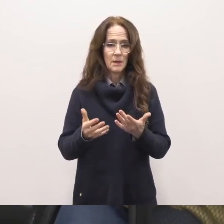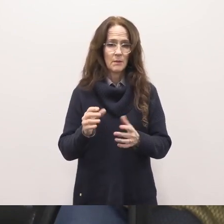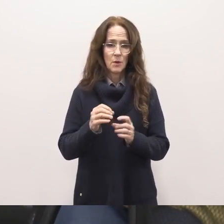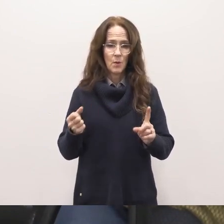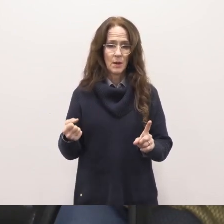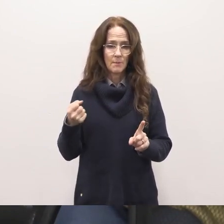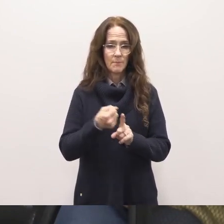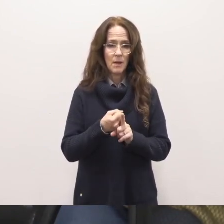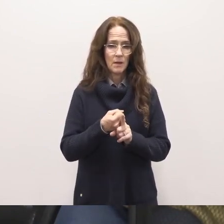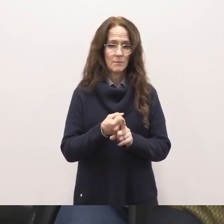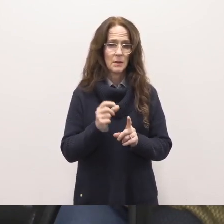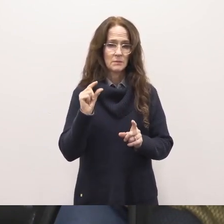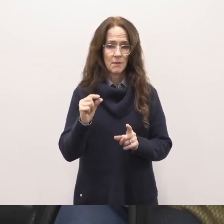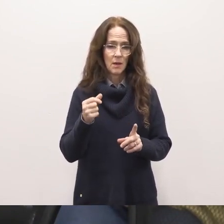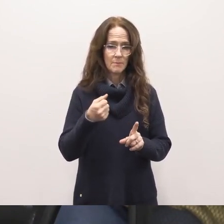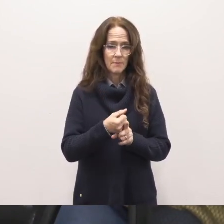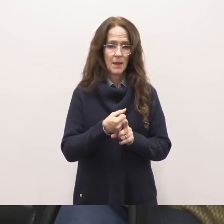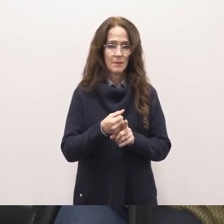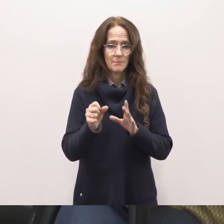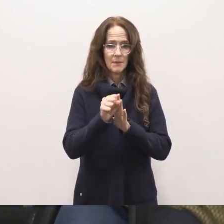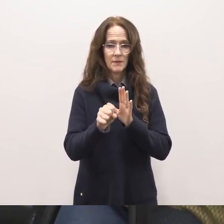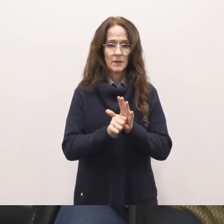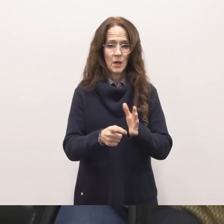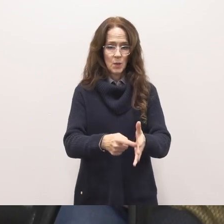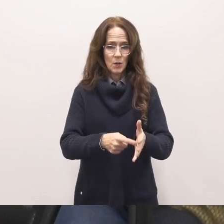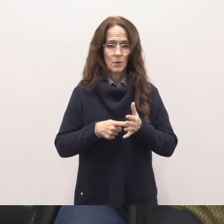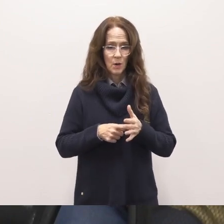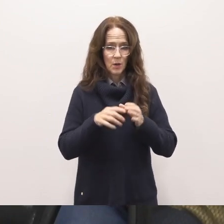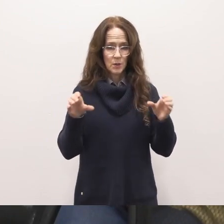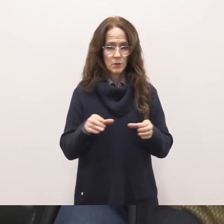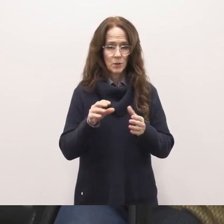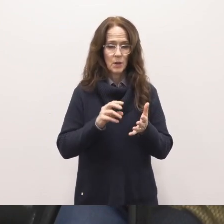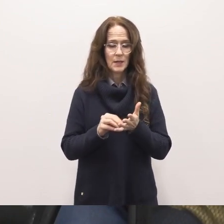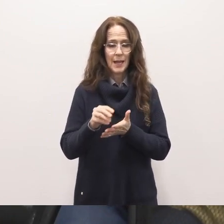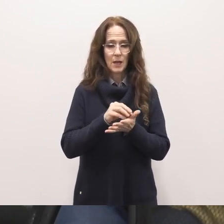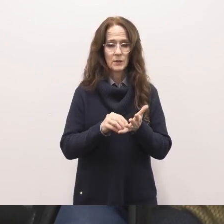or it may have small impact. But the state requires us to do a calculation of, okay,